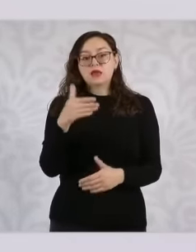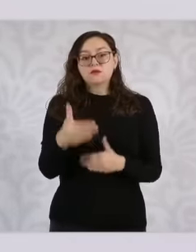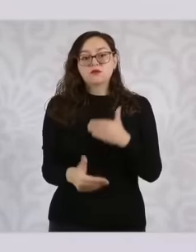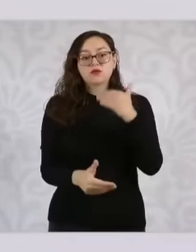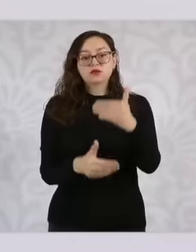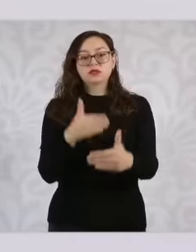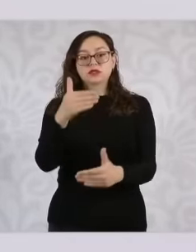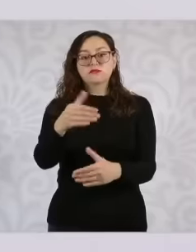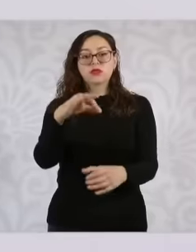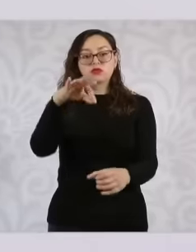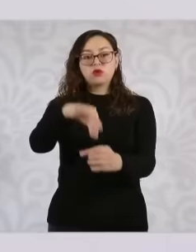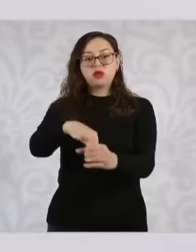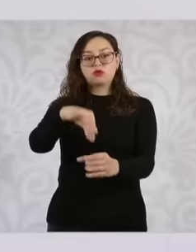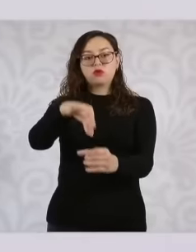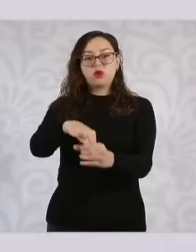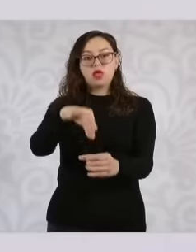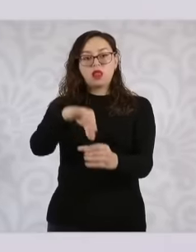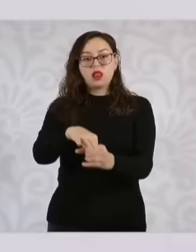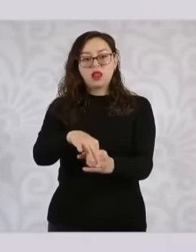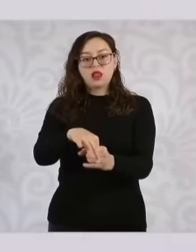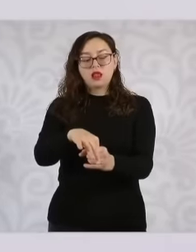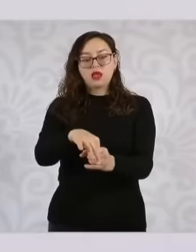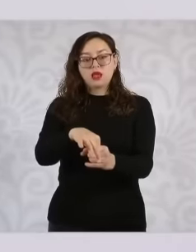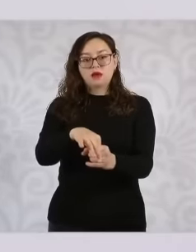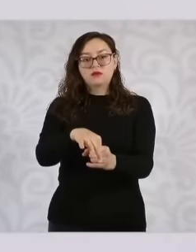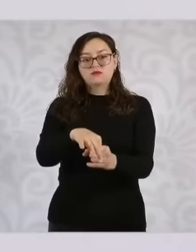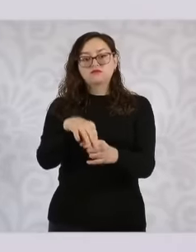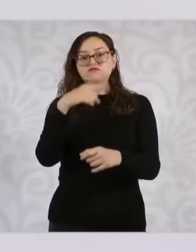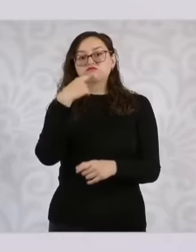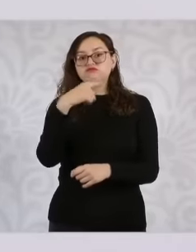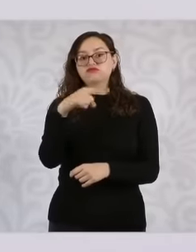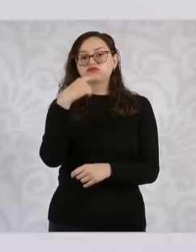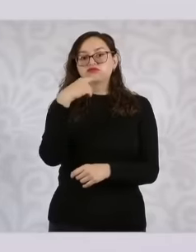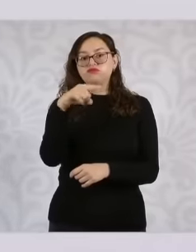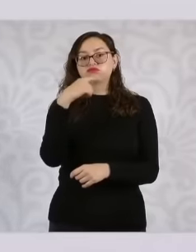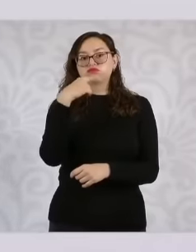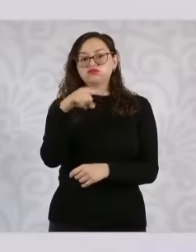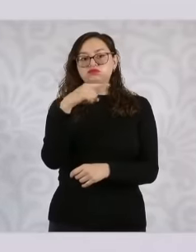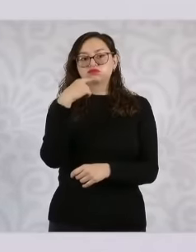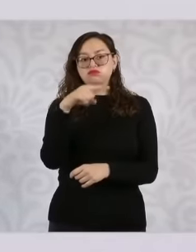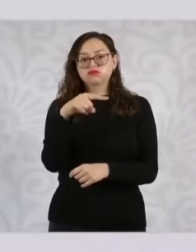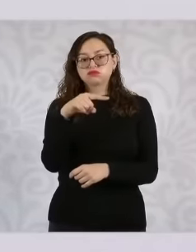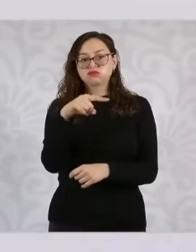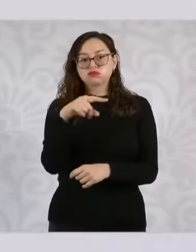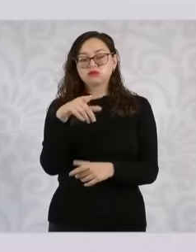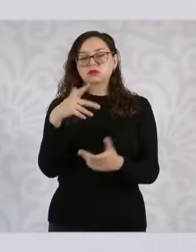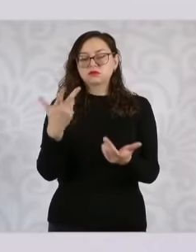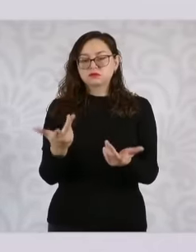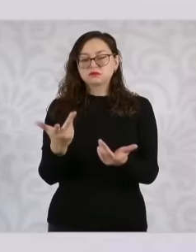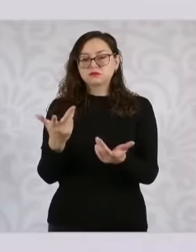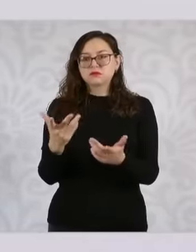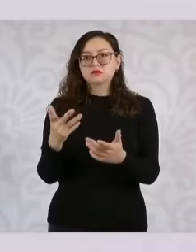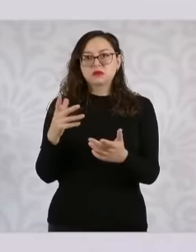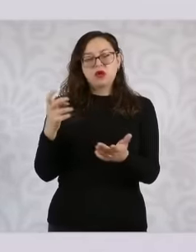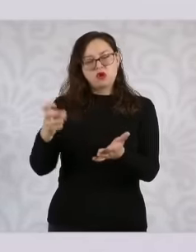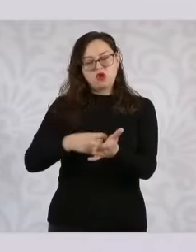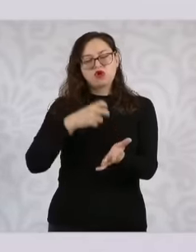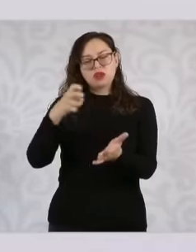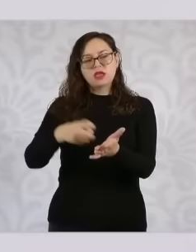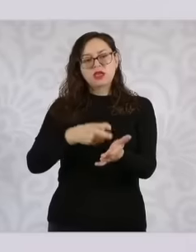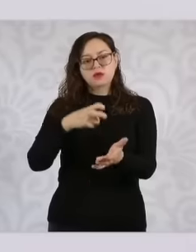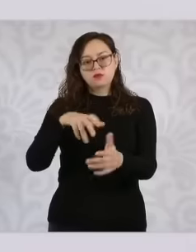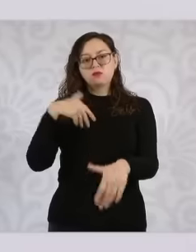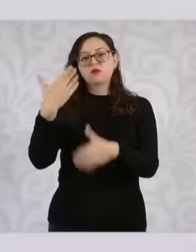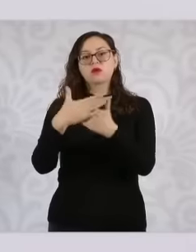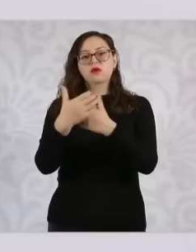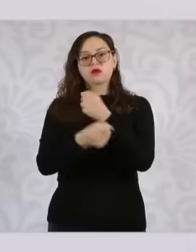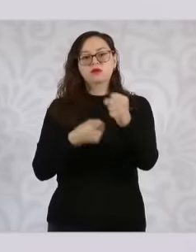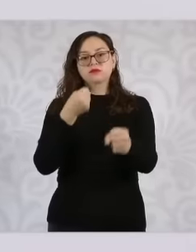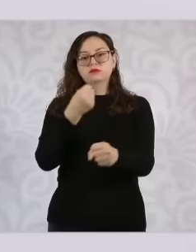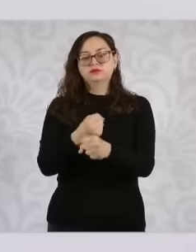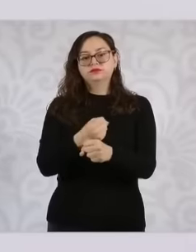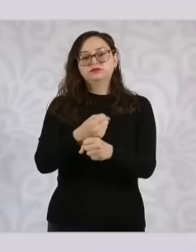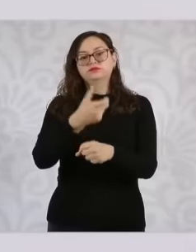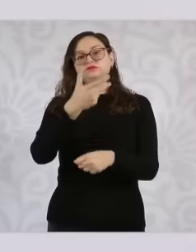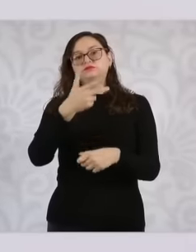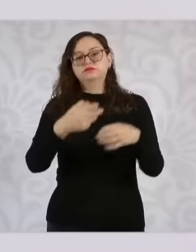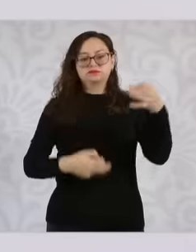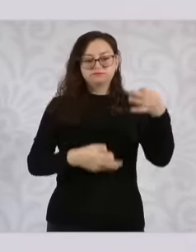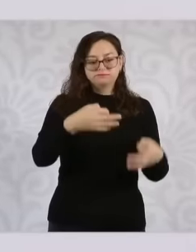electoral procedures and means of challenge for the election of judges, magistrates and ministers, we